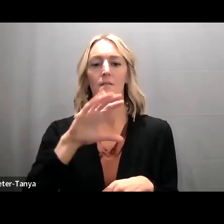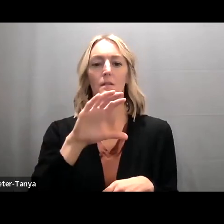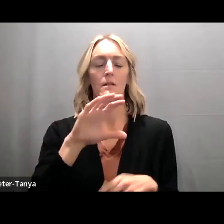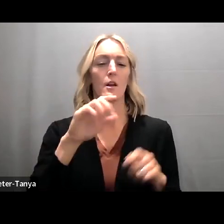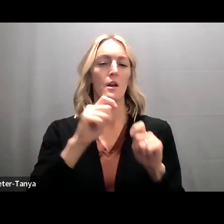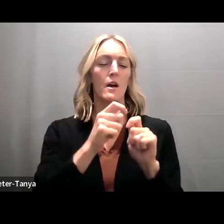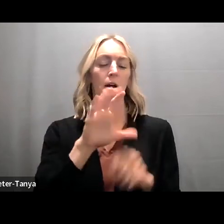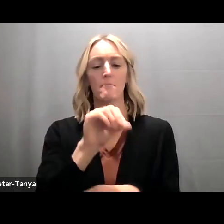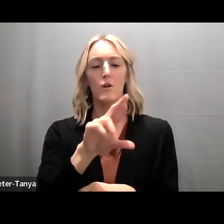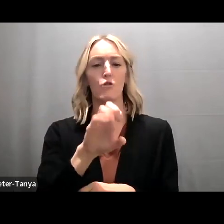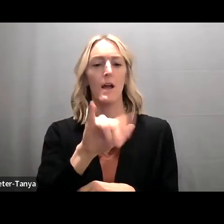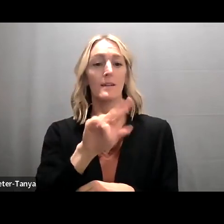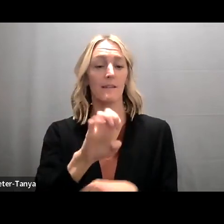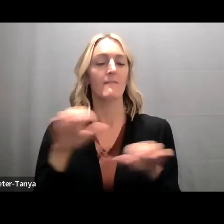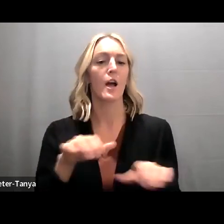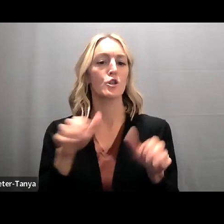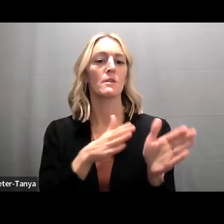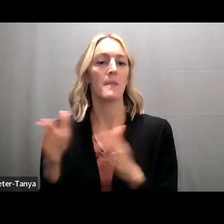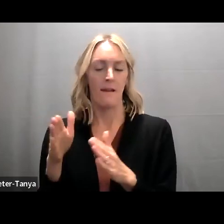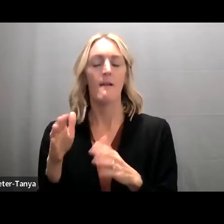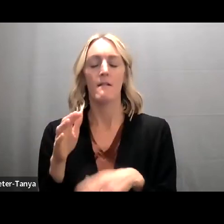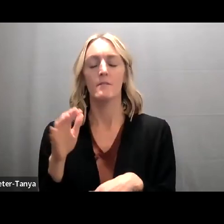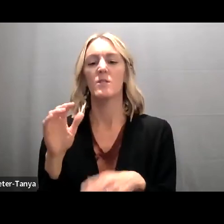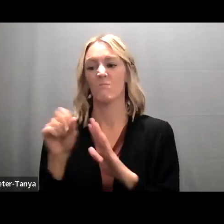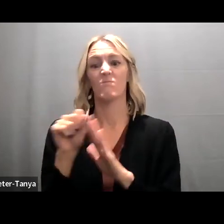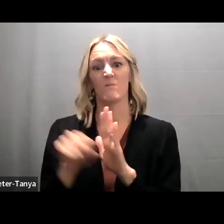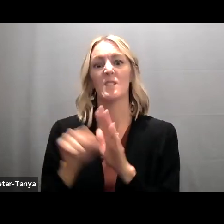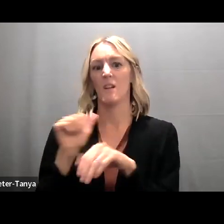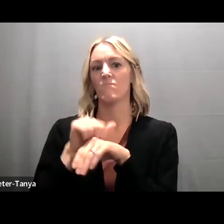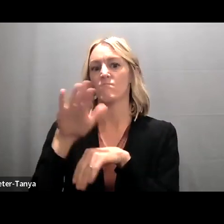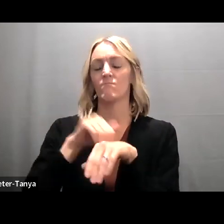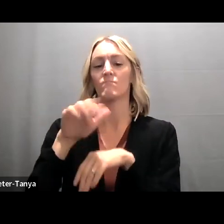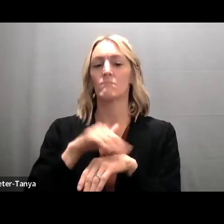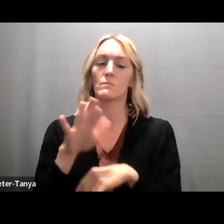You're going to see, you're going toe see advocates' voice in those.